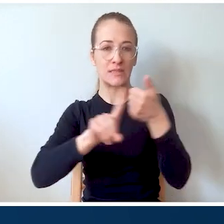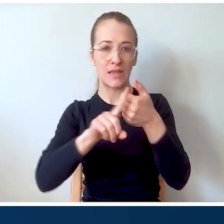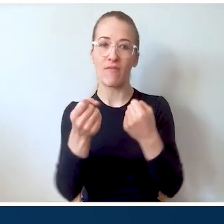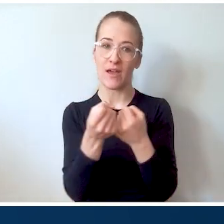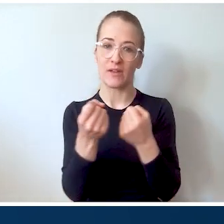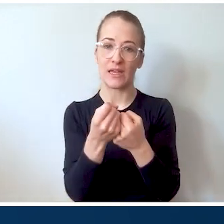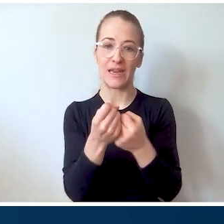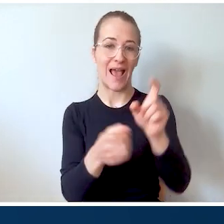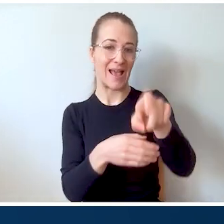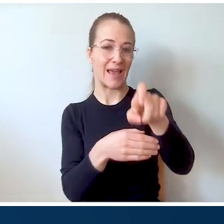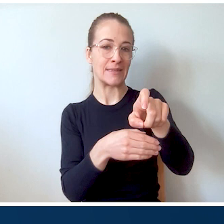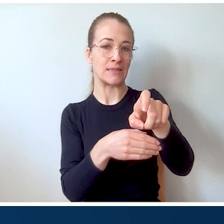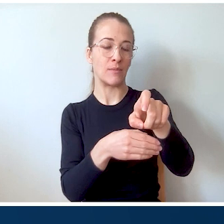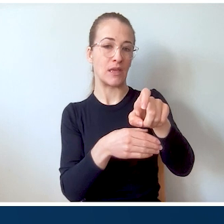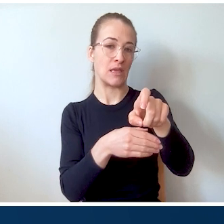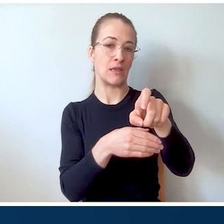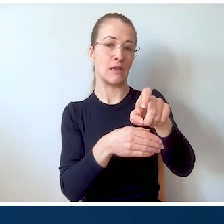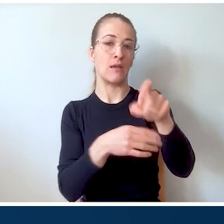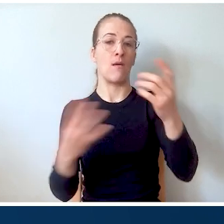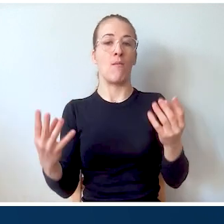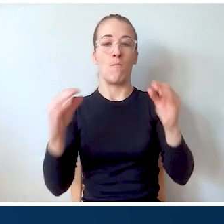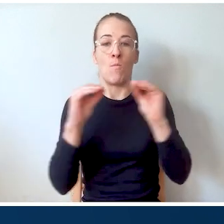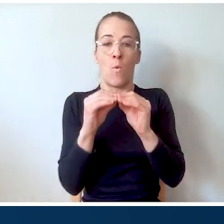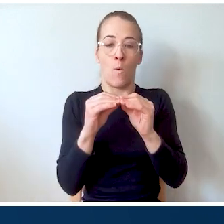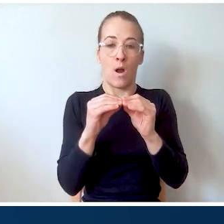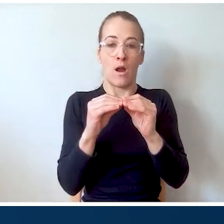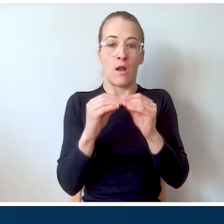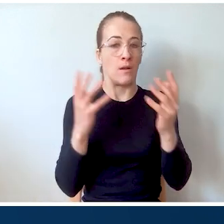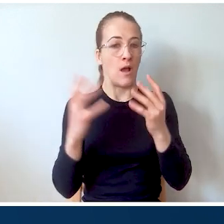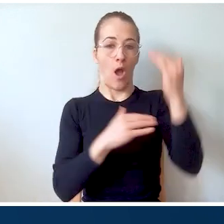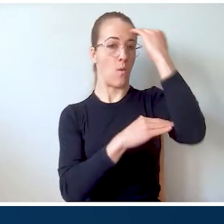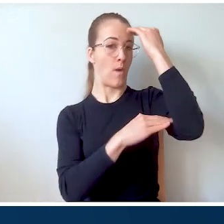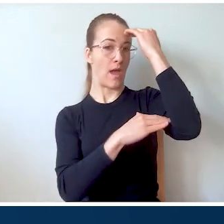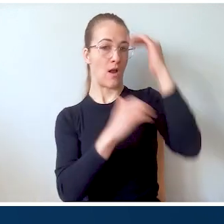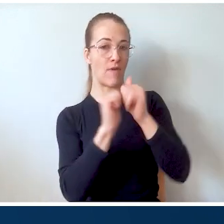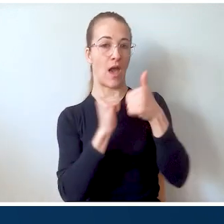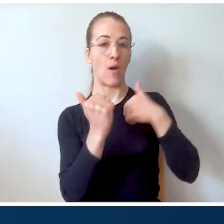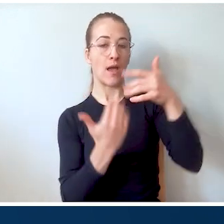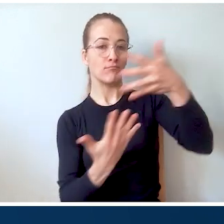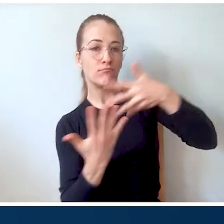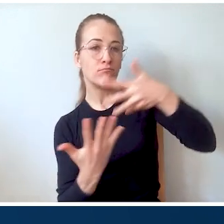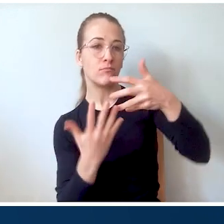I knew that I had to be much more aware of how I interacted with people.